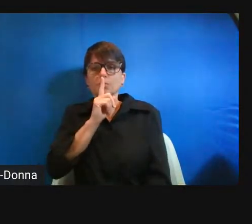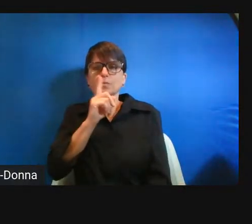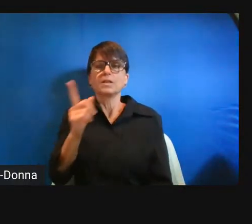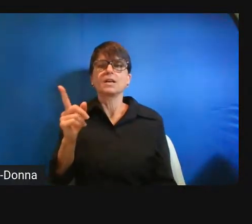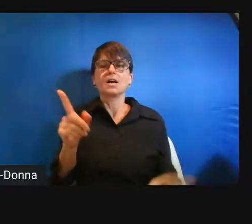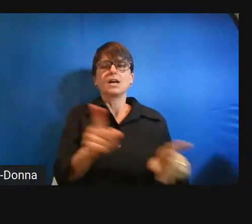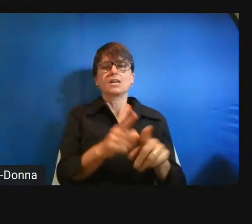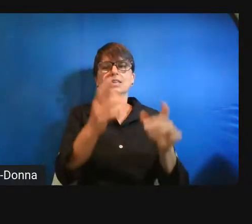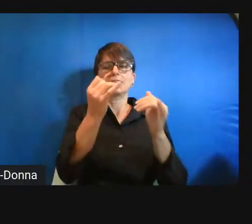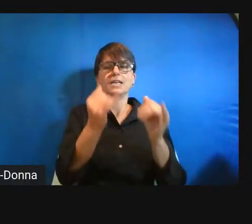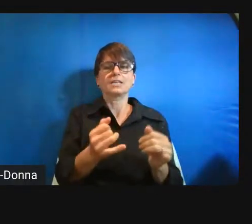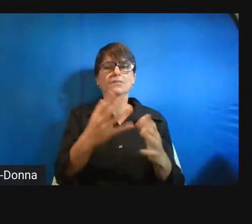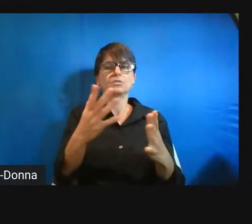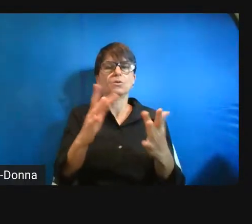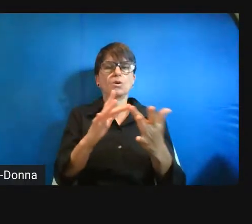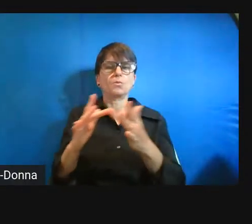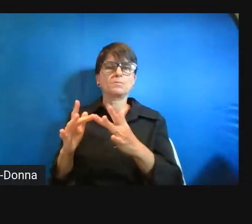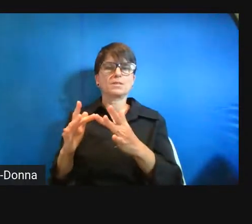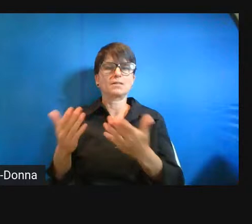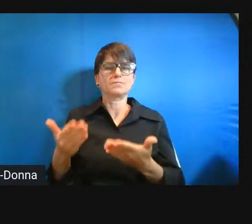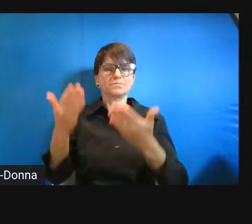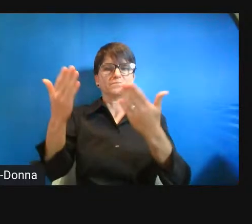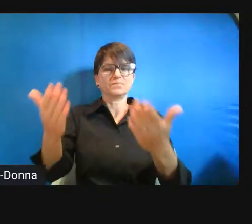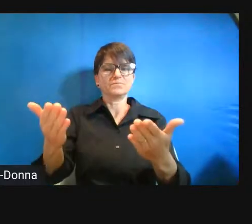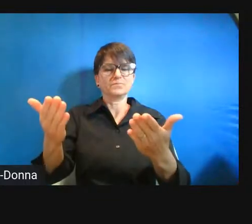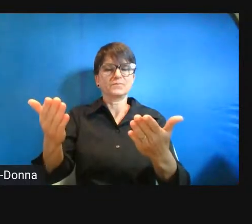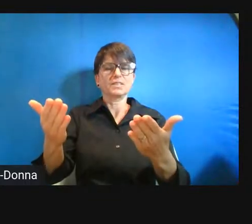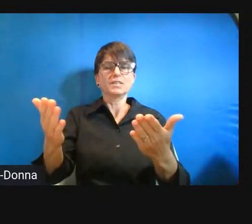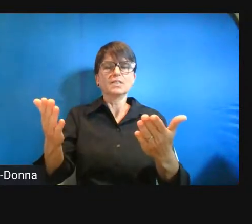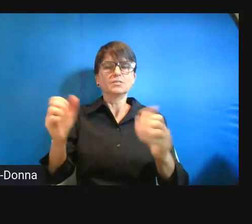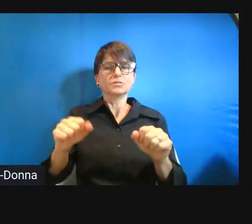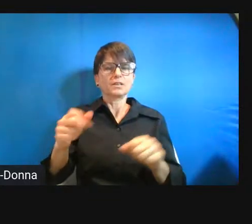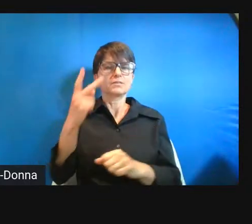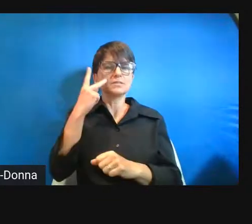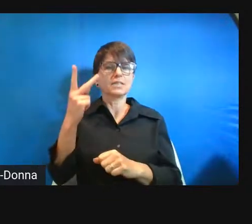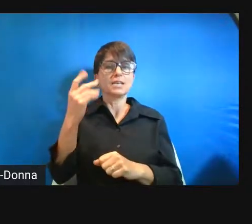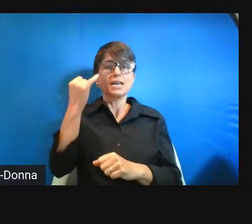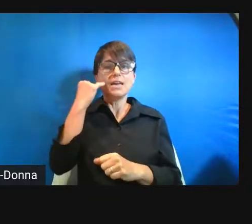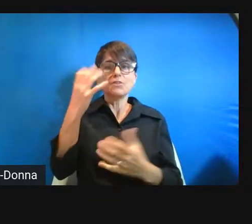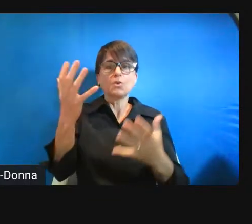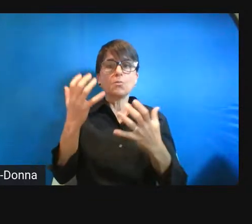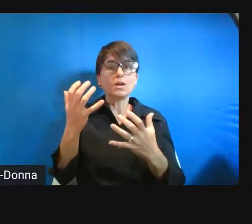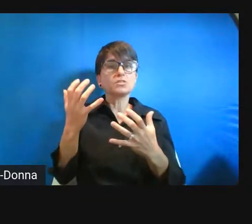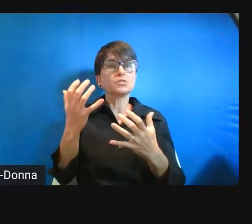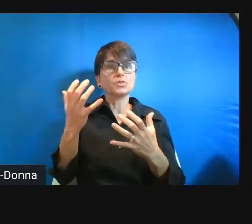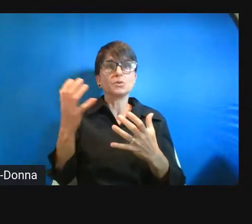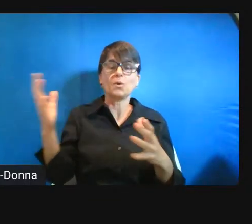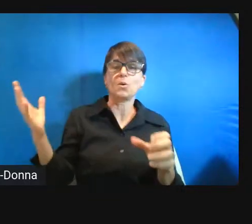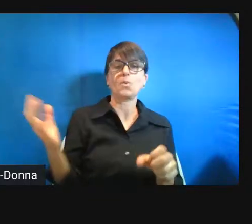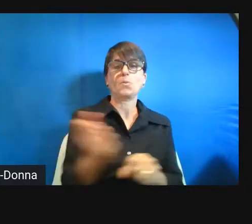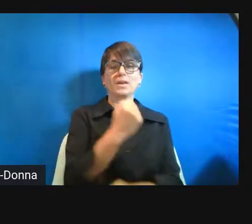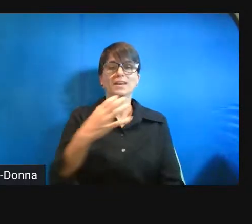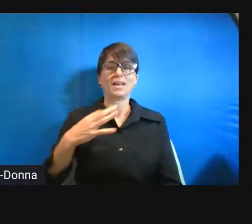Feedback will be accepted through Wednesday, November 9, Wednesday, November 9, 2022 at 11:59 p.m. US Central Time.